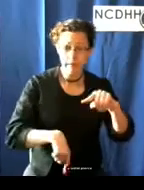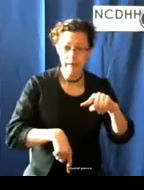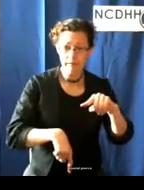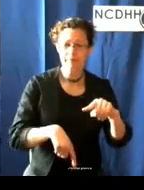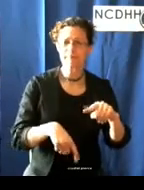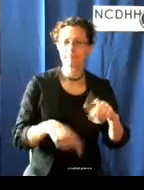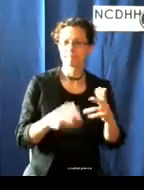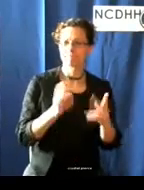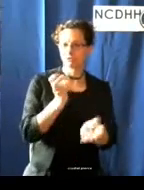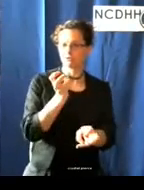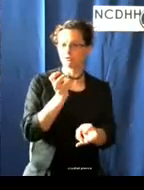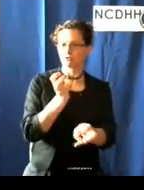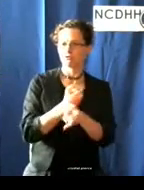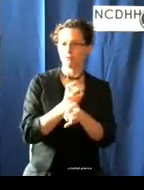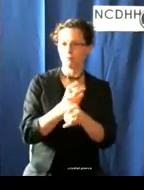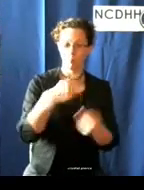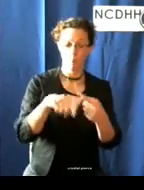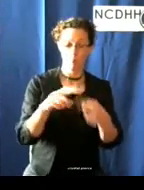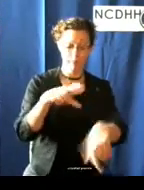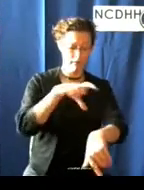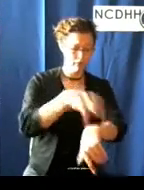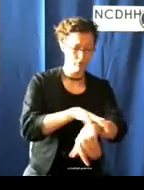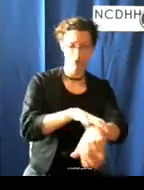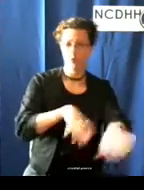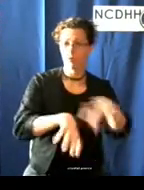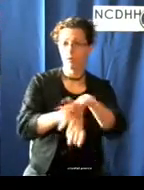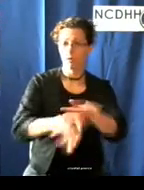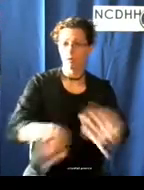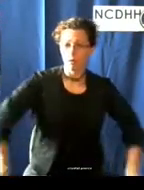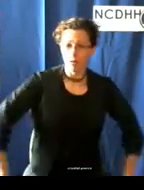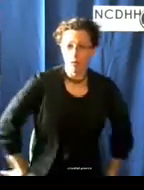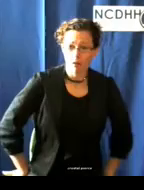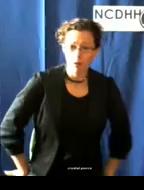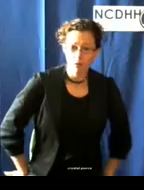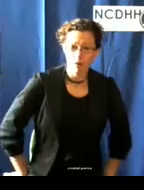YOUR HANDS ARE IN HANDCUFFS SO THOSE ARE SOME OF THE AREAS OF LEGAL CONCERN